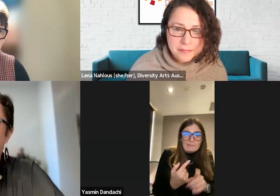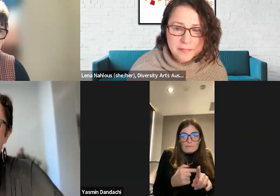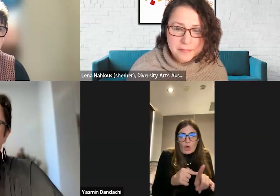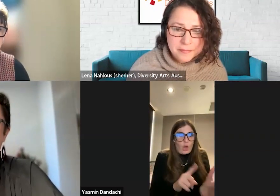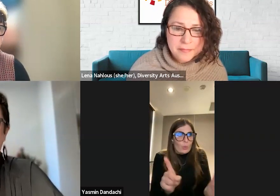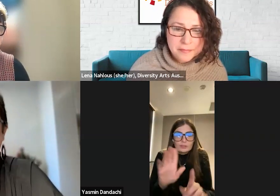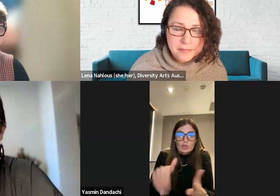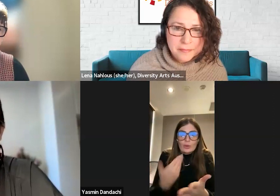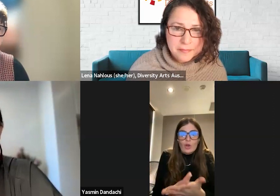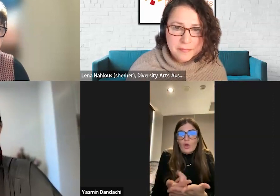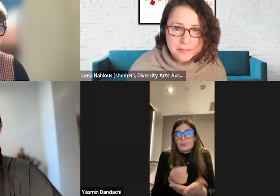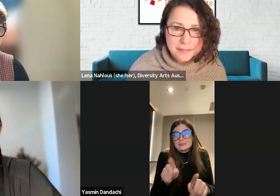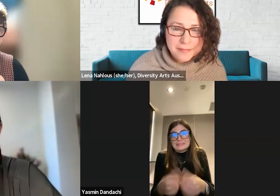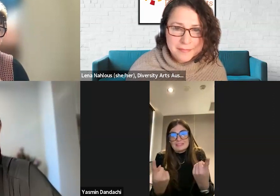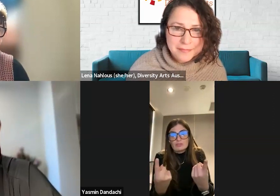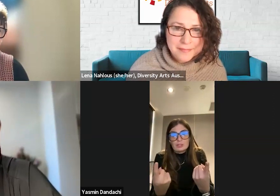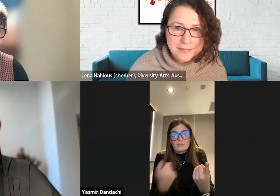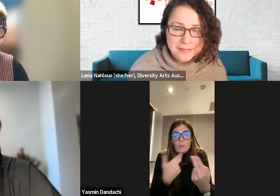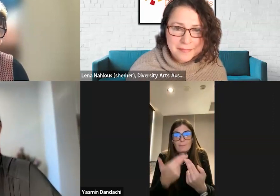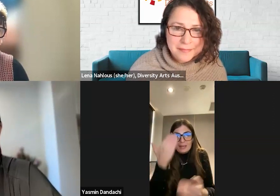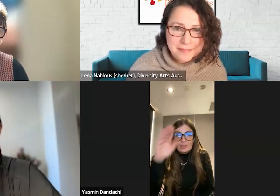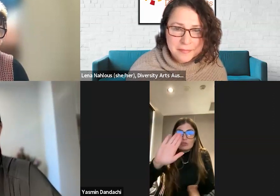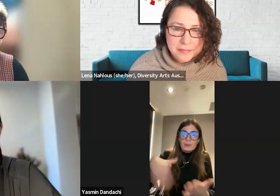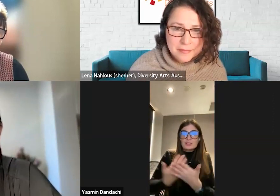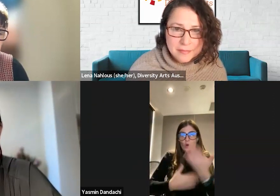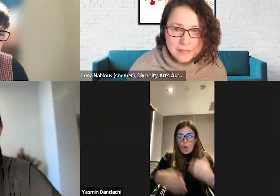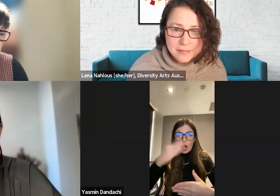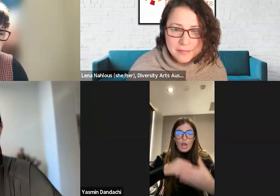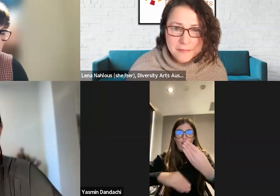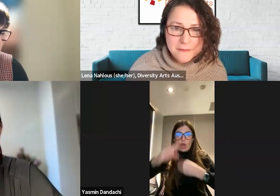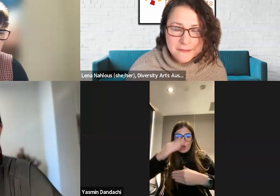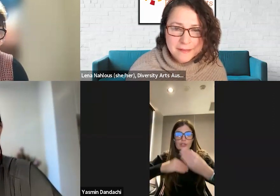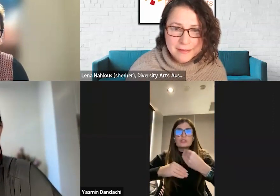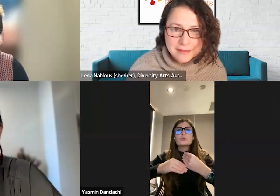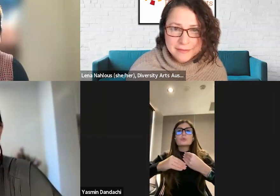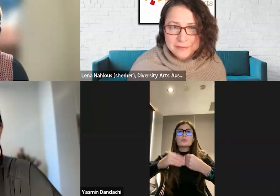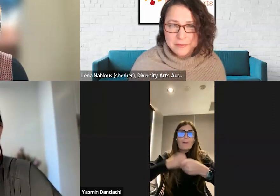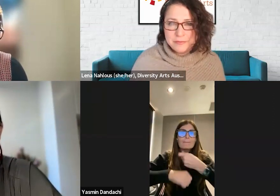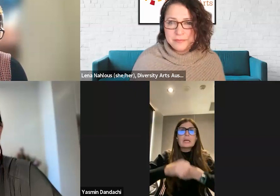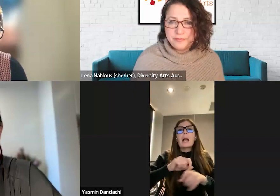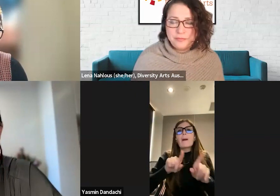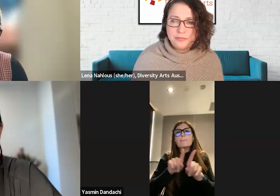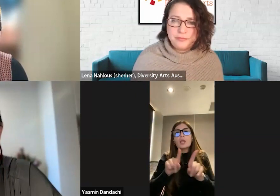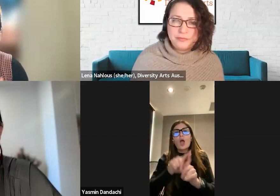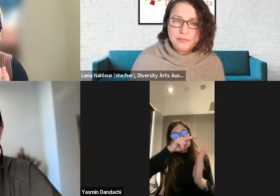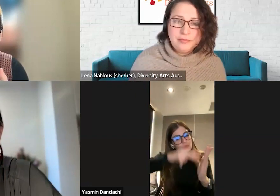was going on in the room until I learnt to read the regulations and all that paperwork that